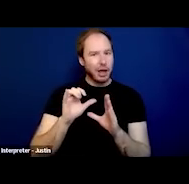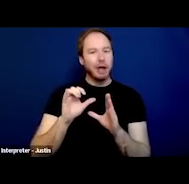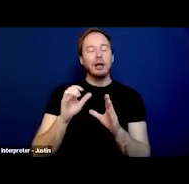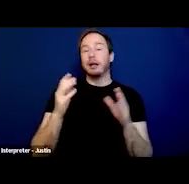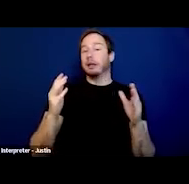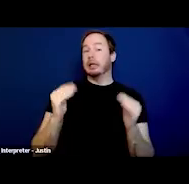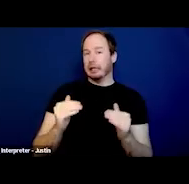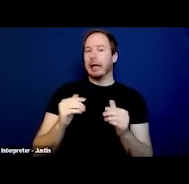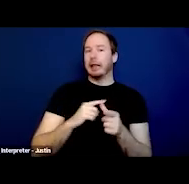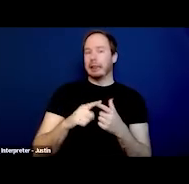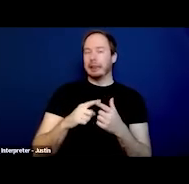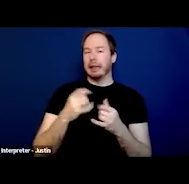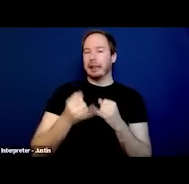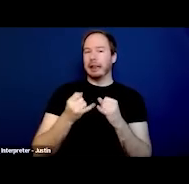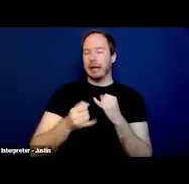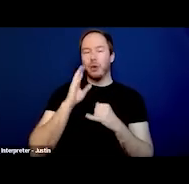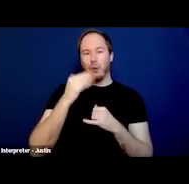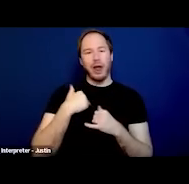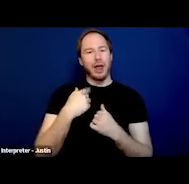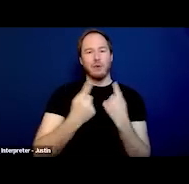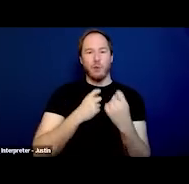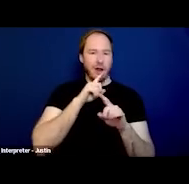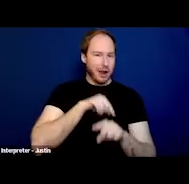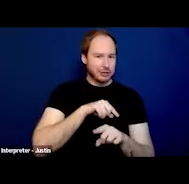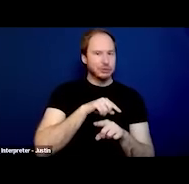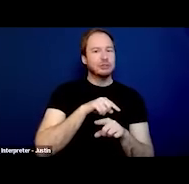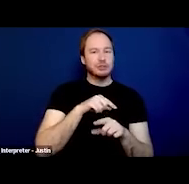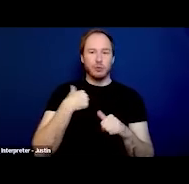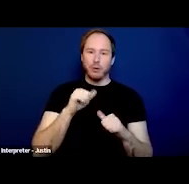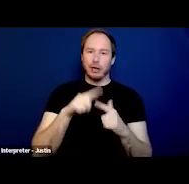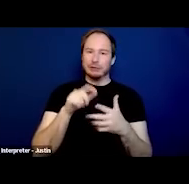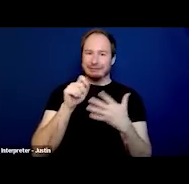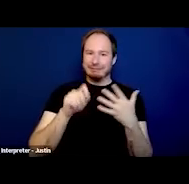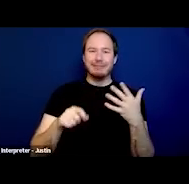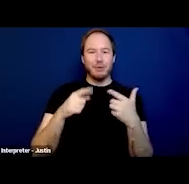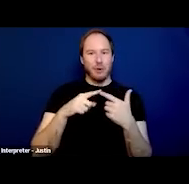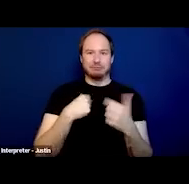as many of those wonderful questions that you submitted in advance as we can.